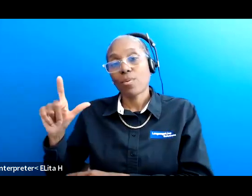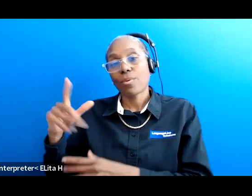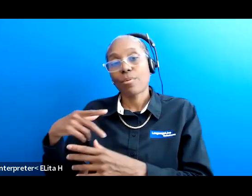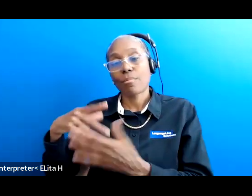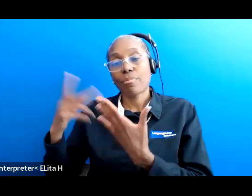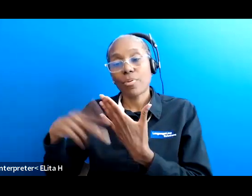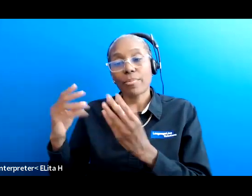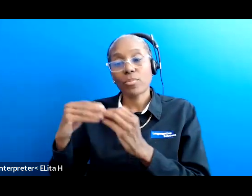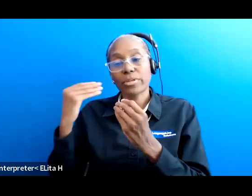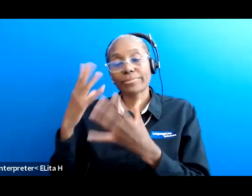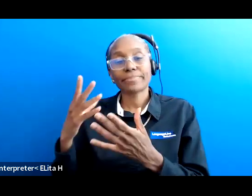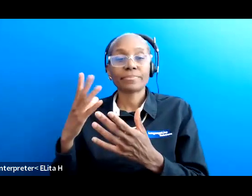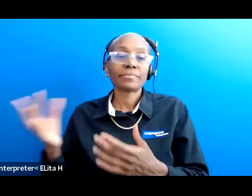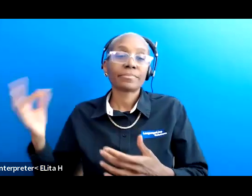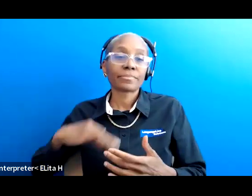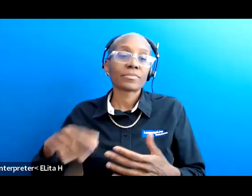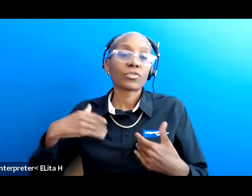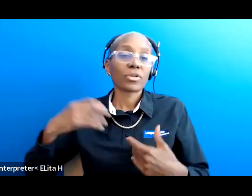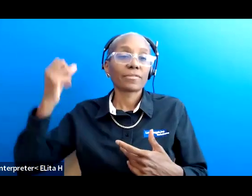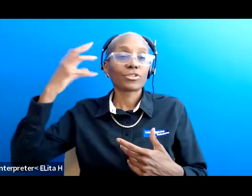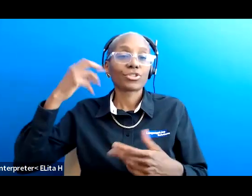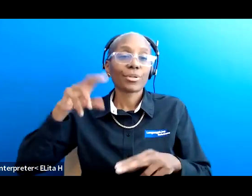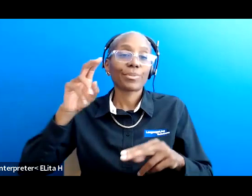Now the advantage is you got your shower chair and so that